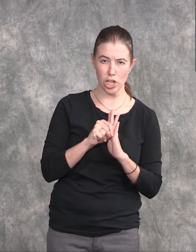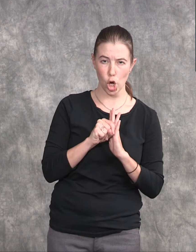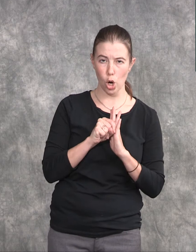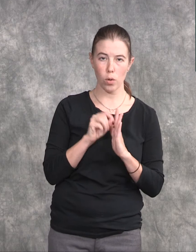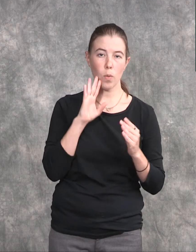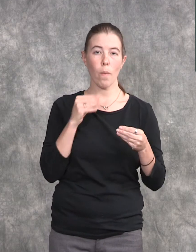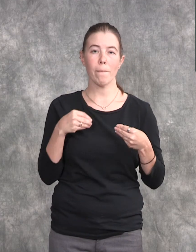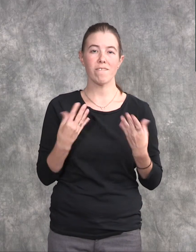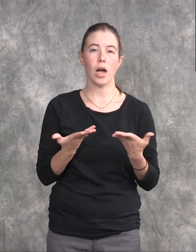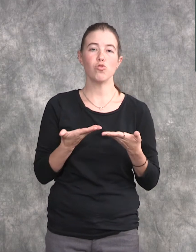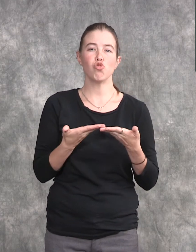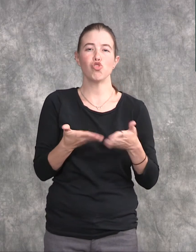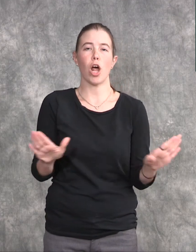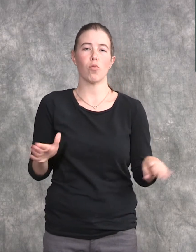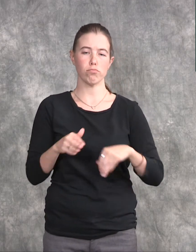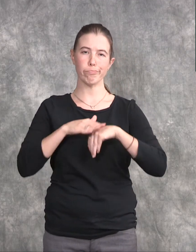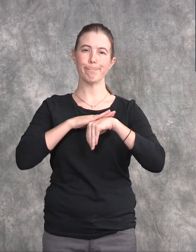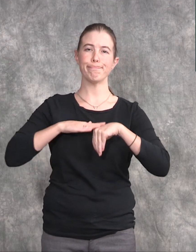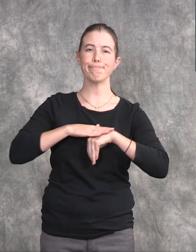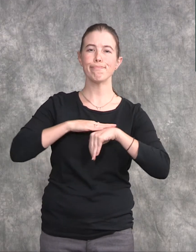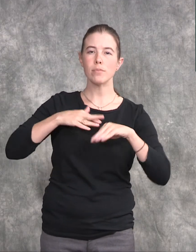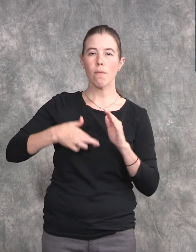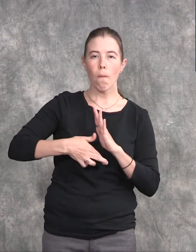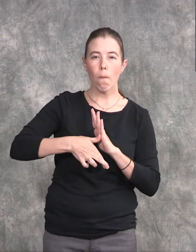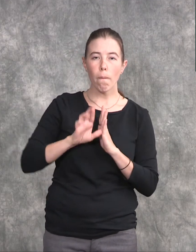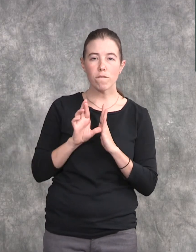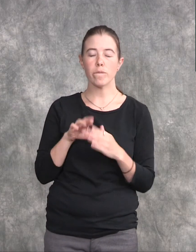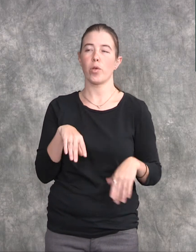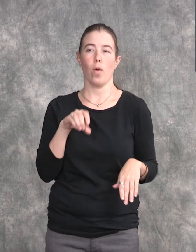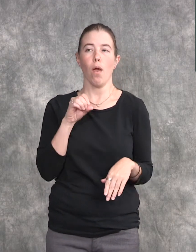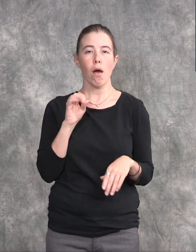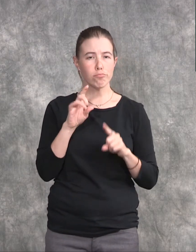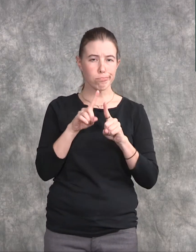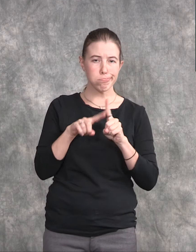This video will provide a general overview